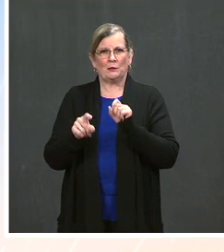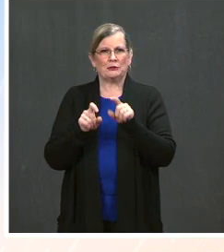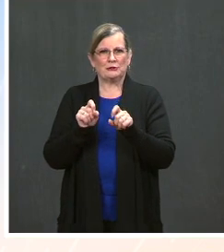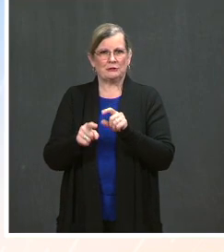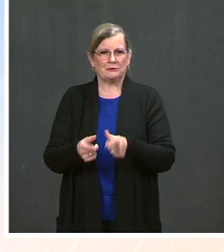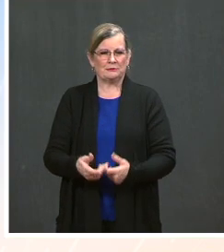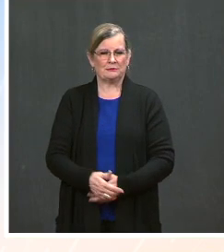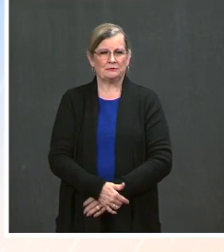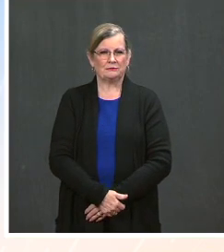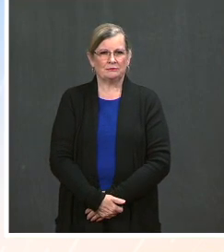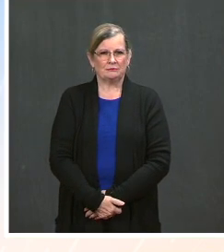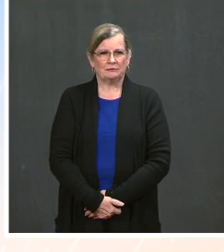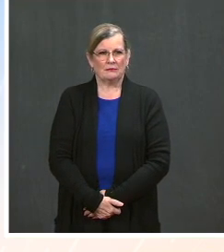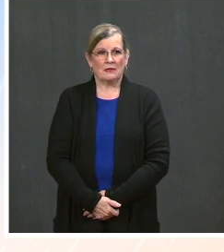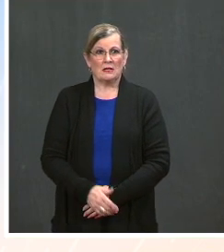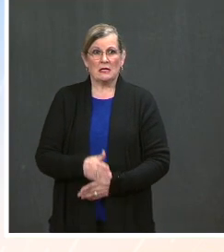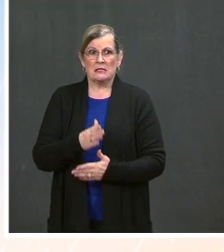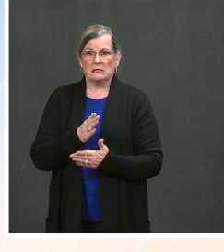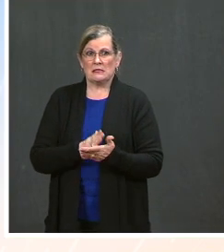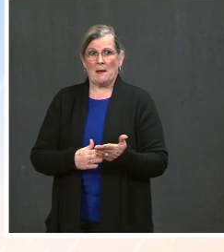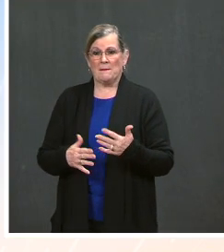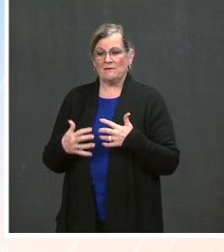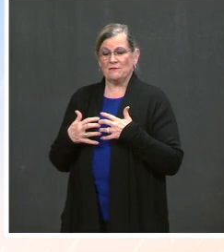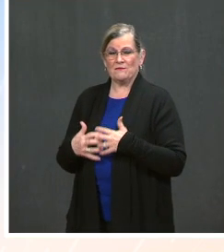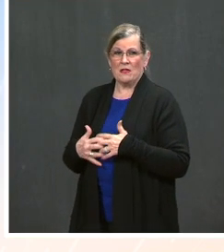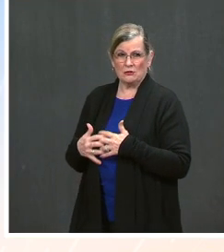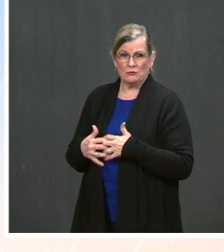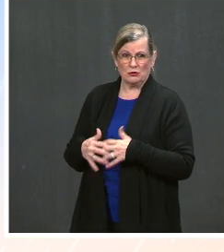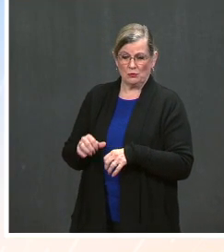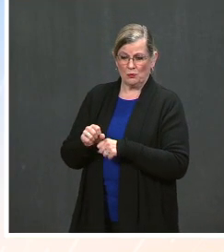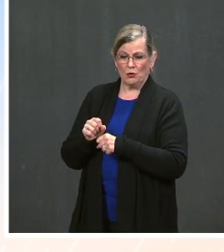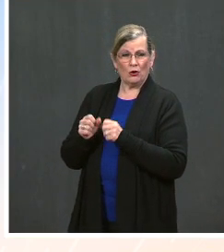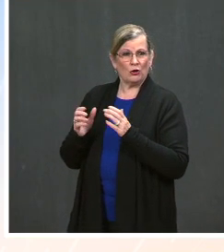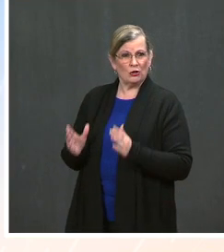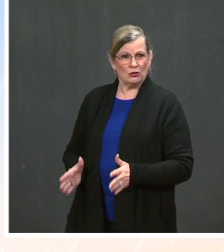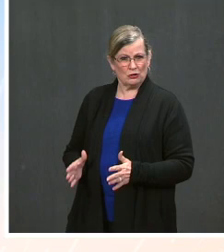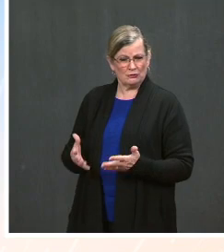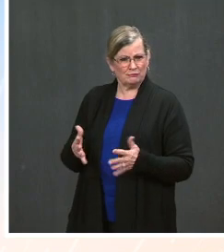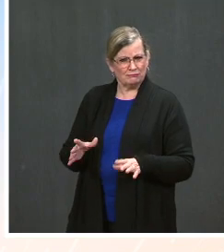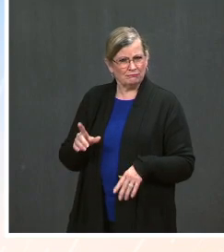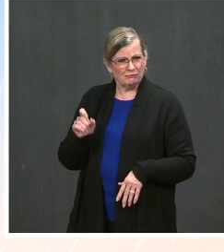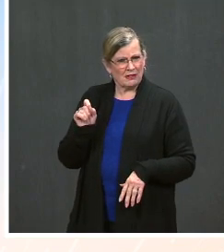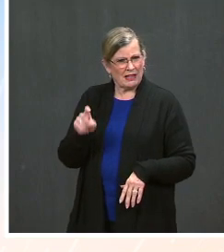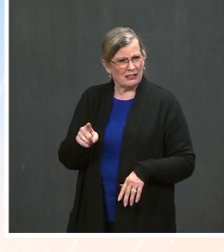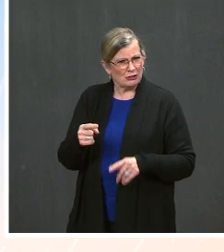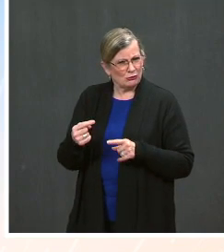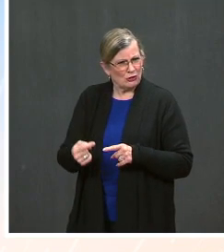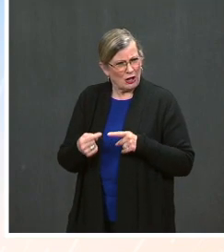in the Midwest telling us that they're really struggling to get people to take their jobs. So if we're going to add 19 million jobs,